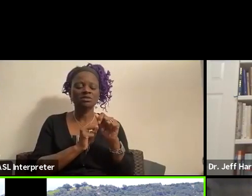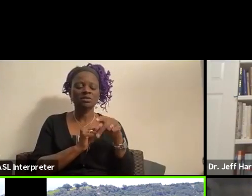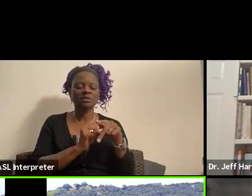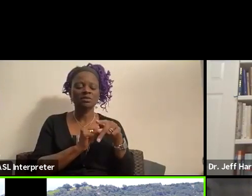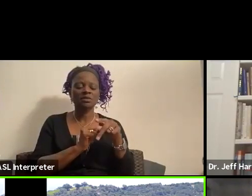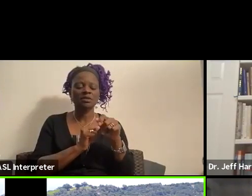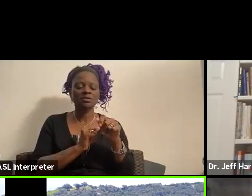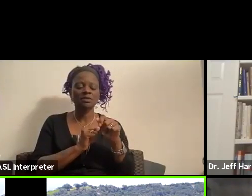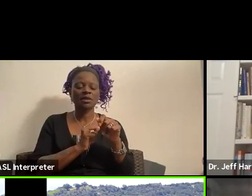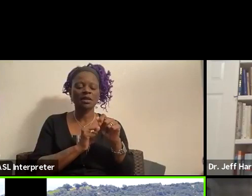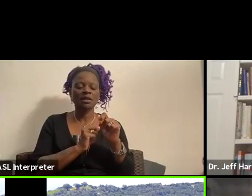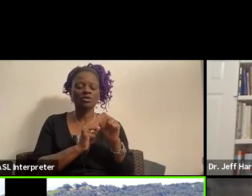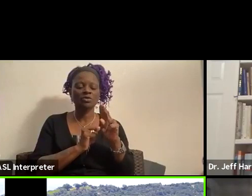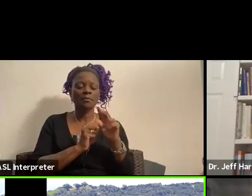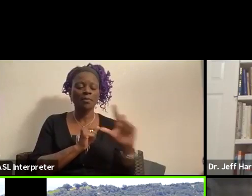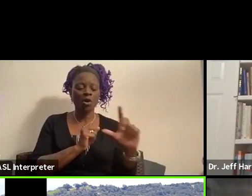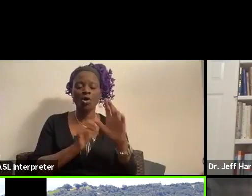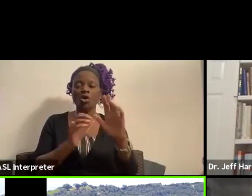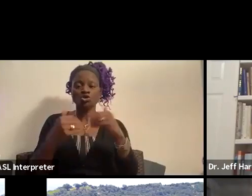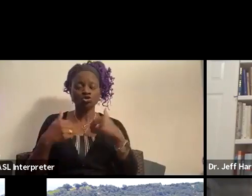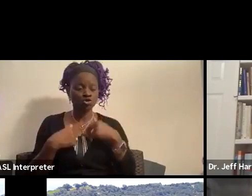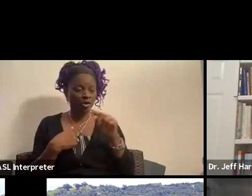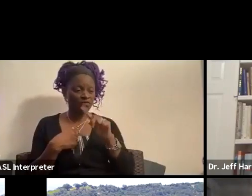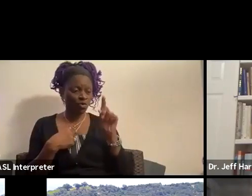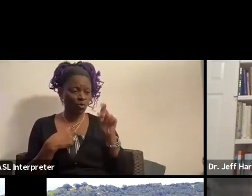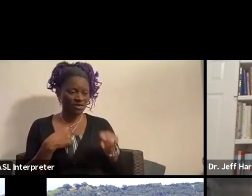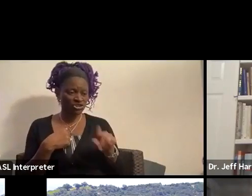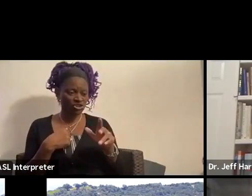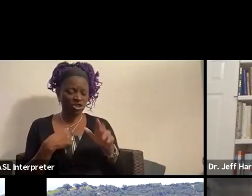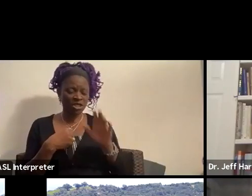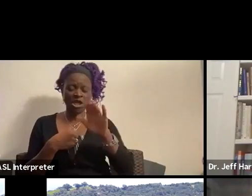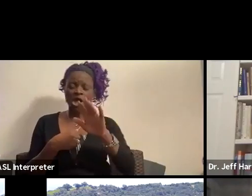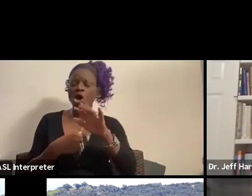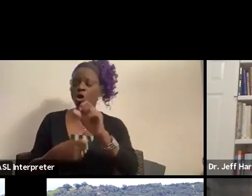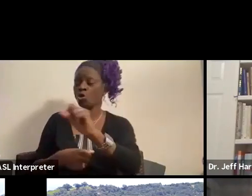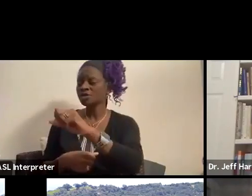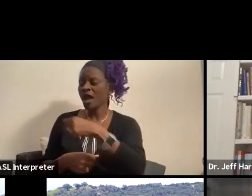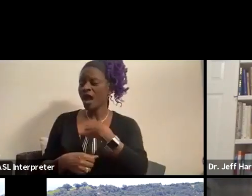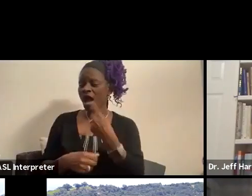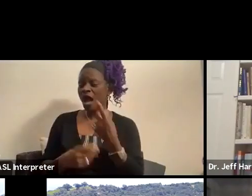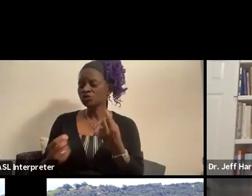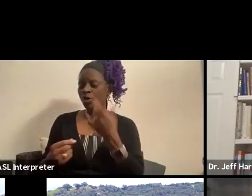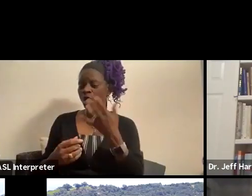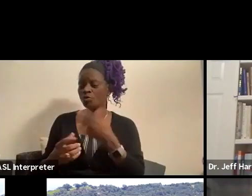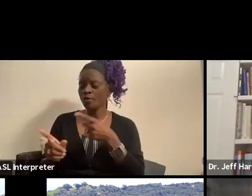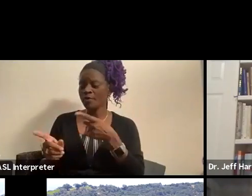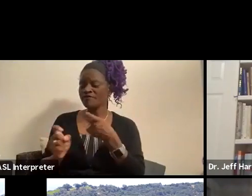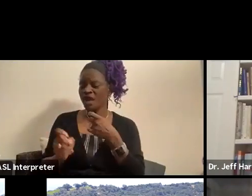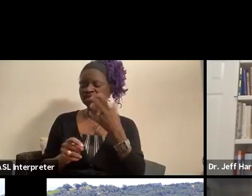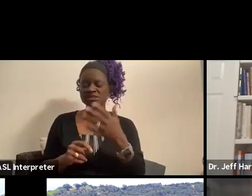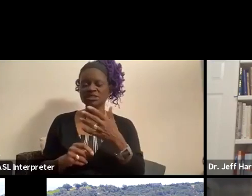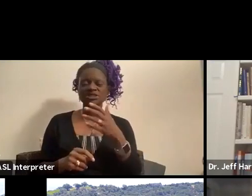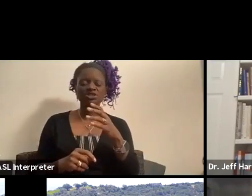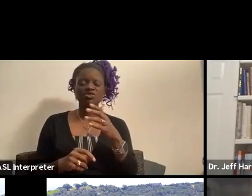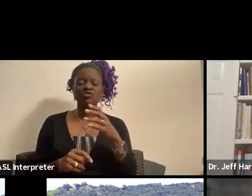We're running out of time here. I do. I promise. I'll be I'll be quick. Thank you. It's for doctors said they had Mase